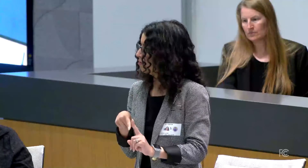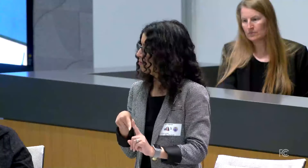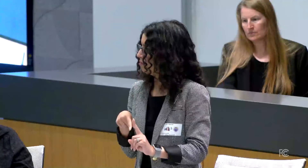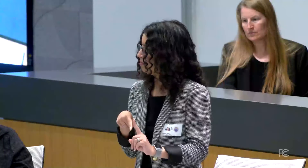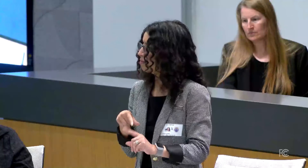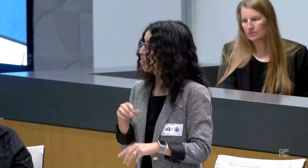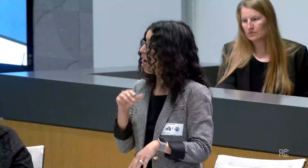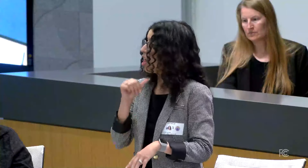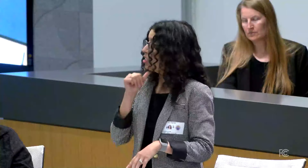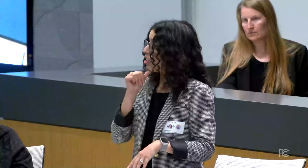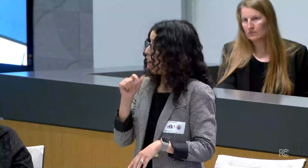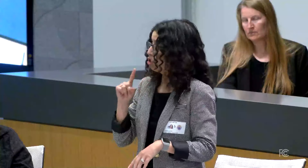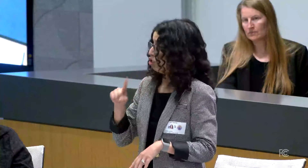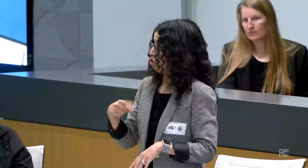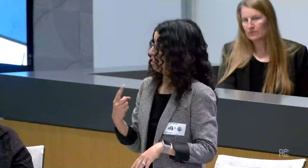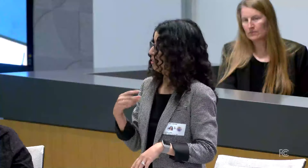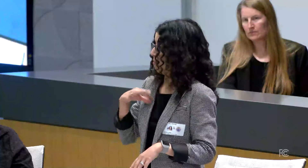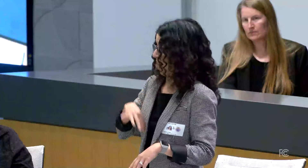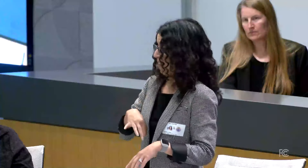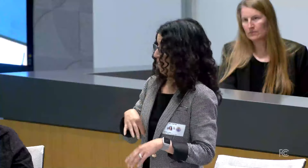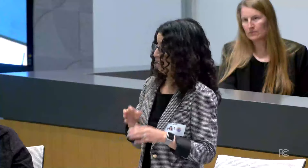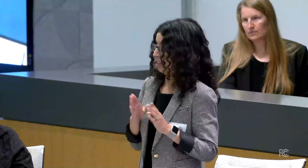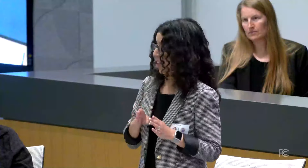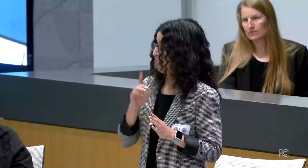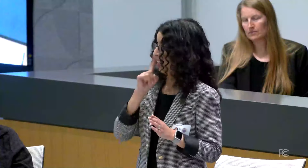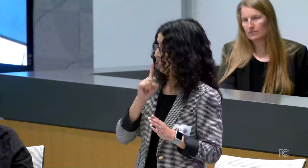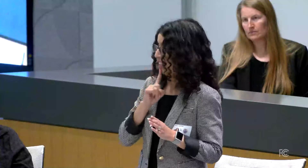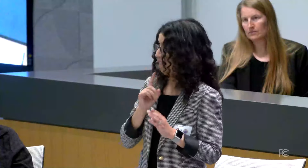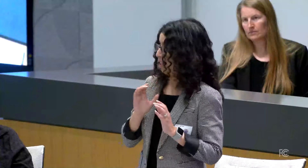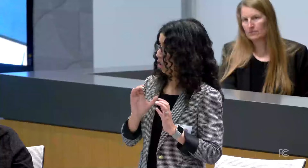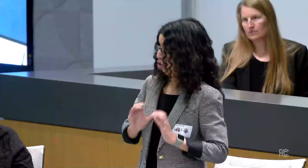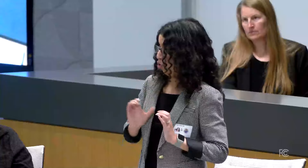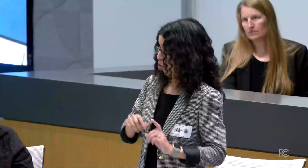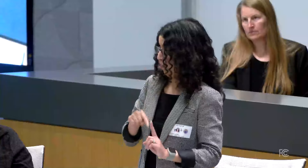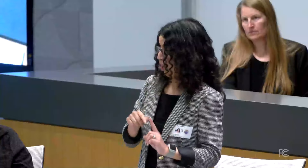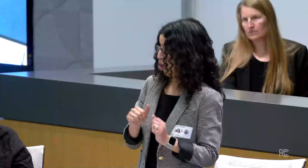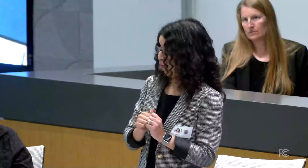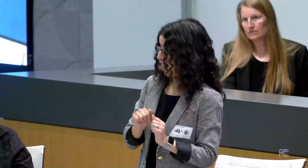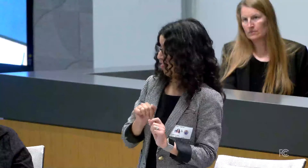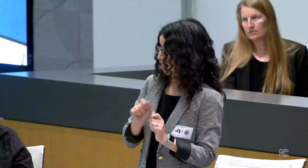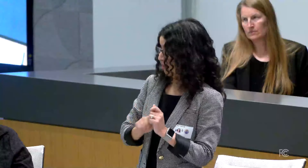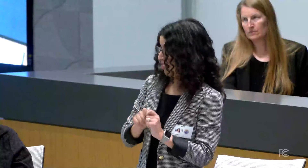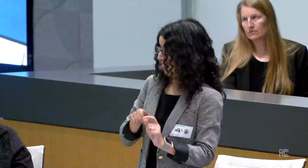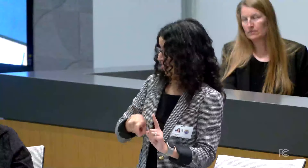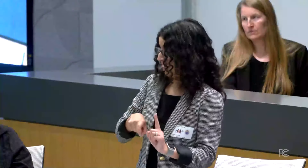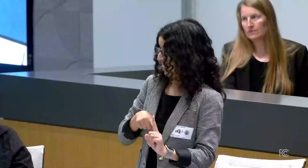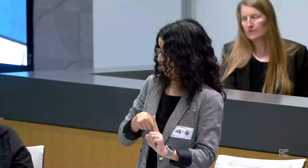LIKE A HEARING PERSON IS ABLE TO DO. AND SO THAT THEY CAN EXPRESS WHATEVER THEIR NEED OR CONCERN IS AND HAVE THEIR